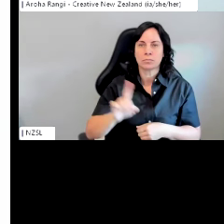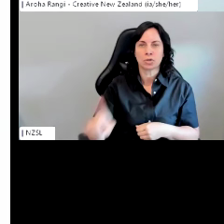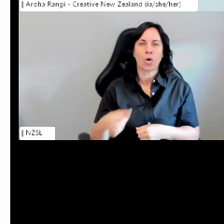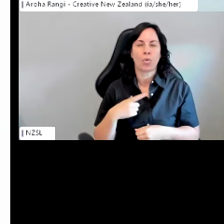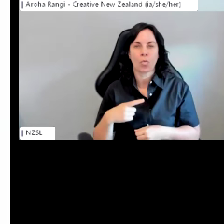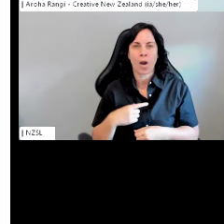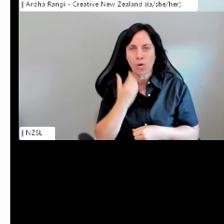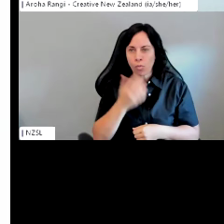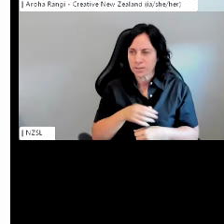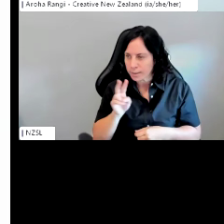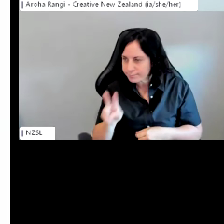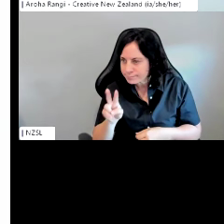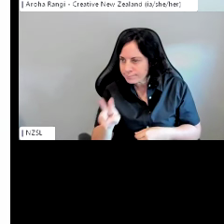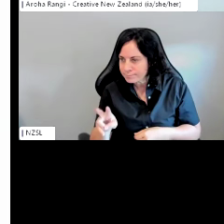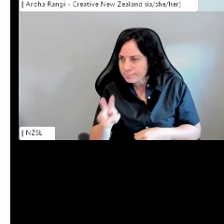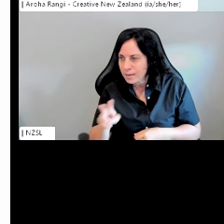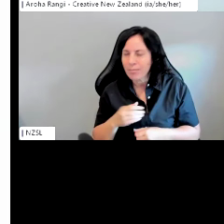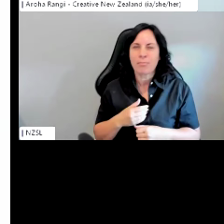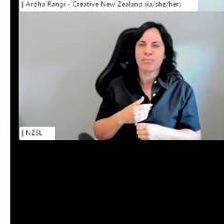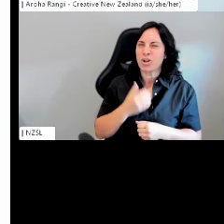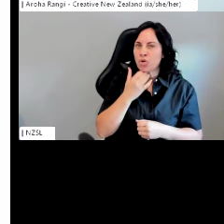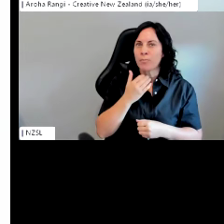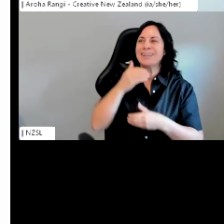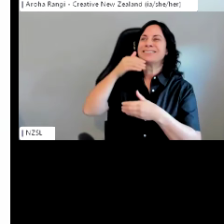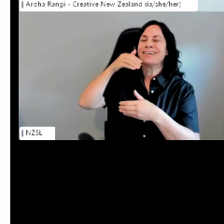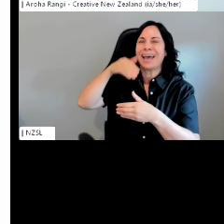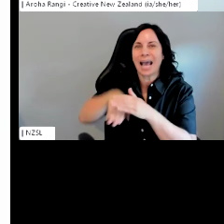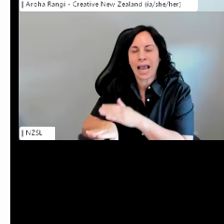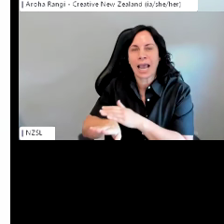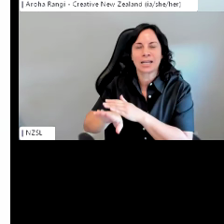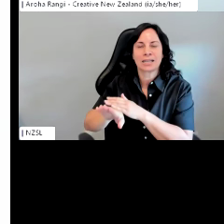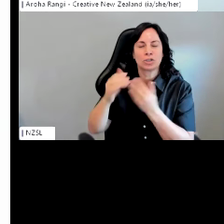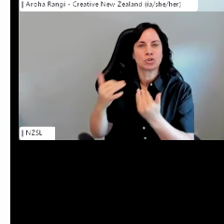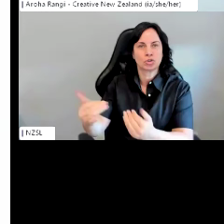but they're not coming in um because they need a lot of guarantees and a lot of reassurance.